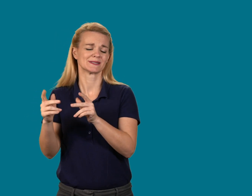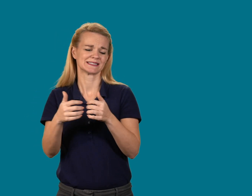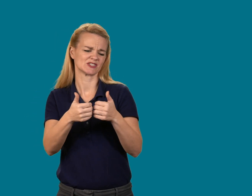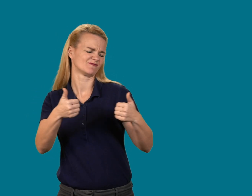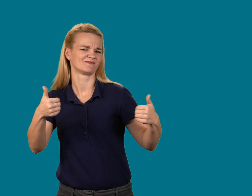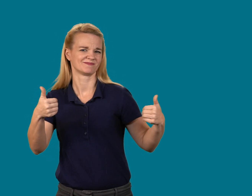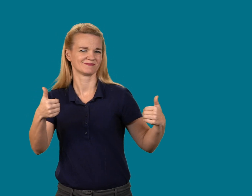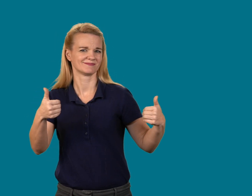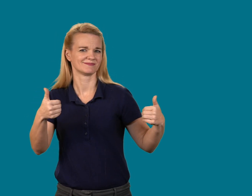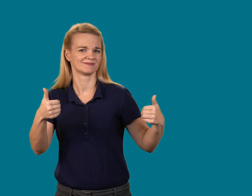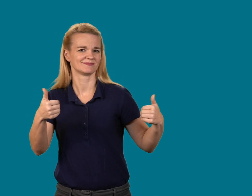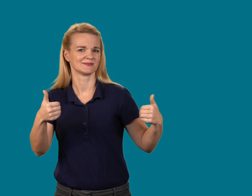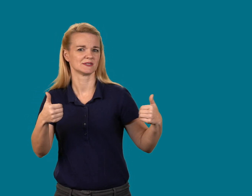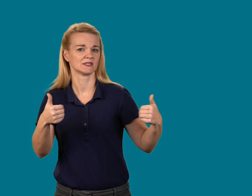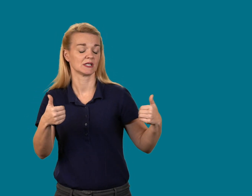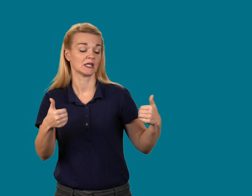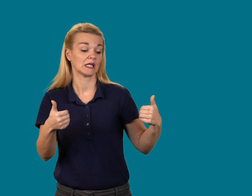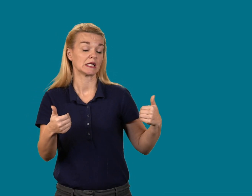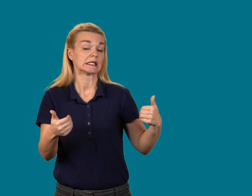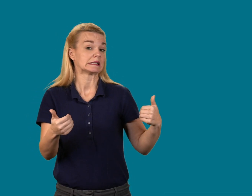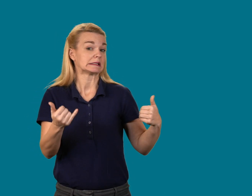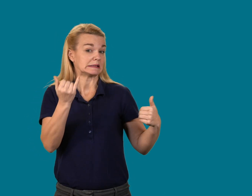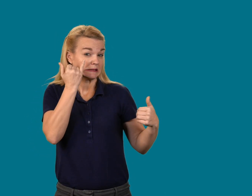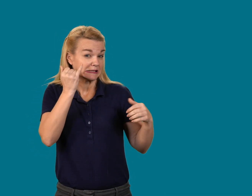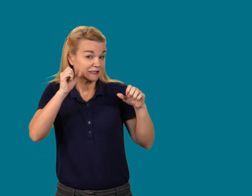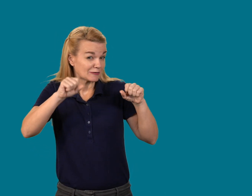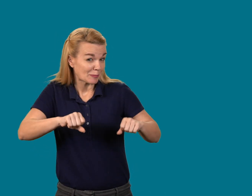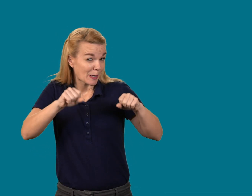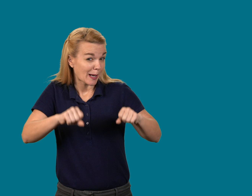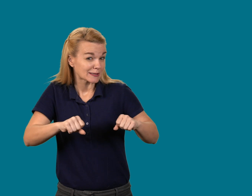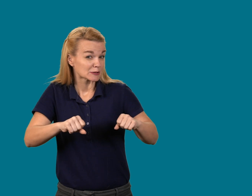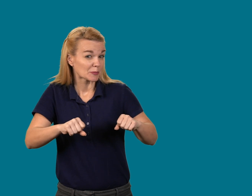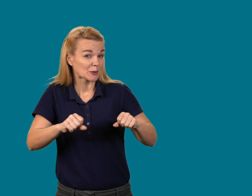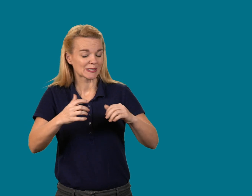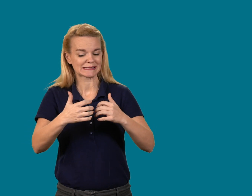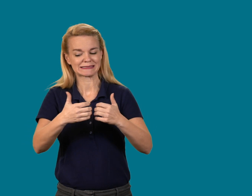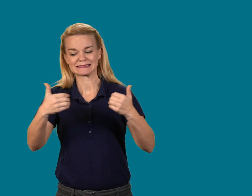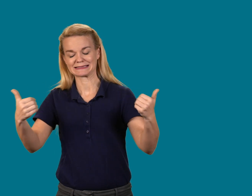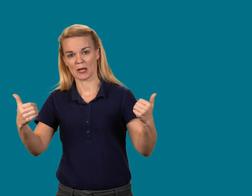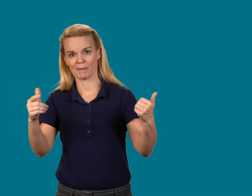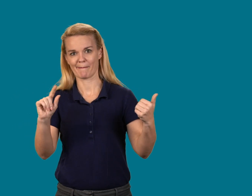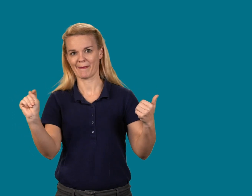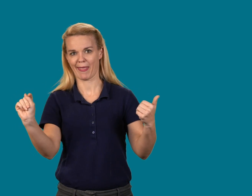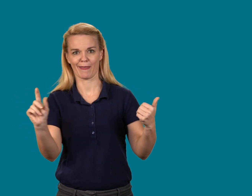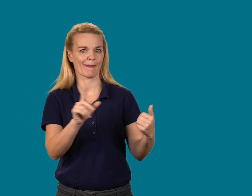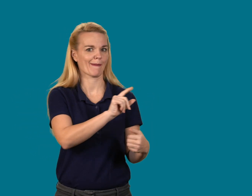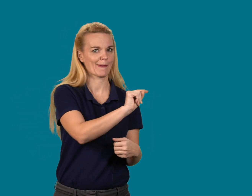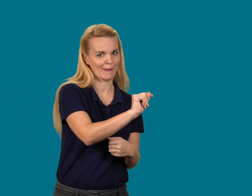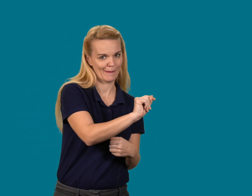They should stay in a specific room and away from other people and pets in the home, when possible.